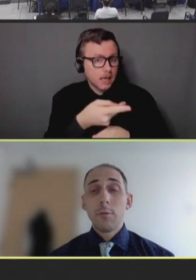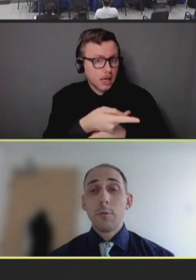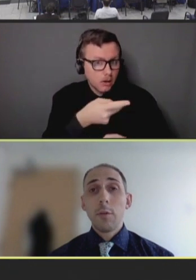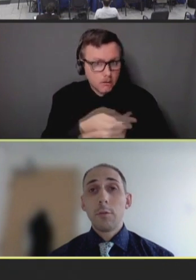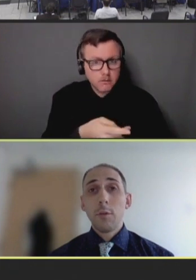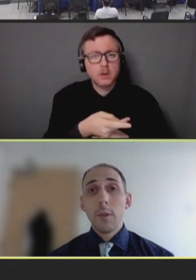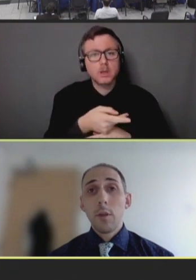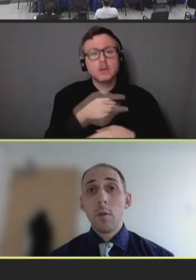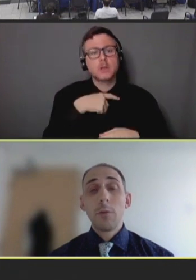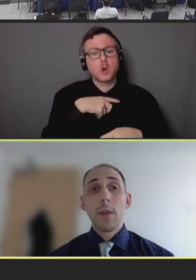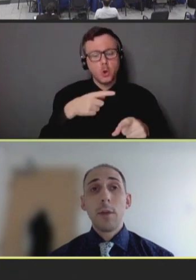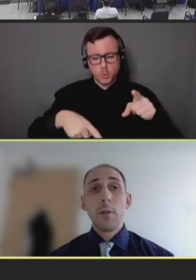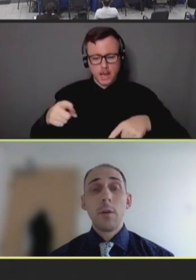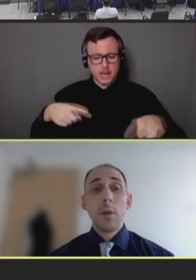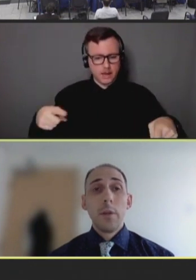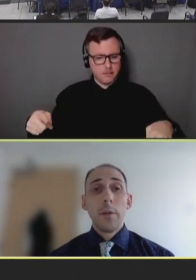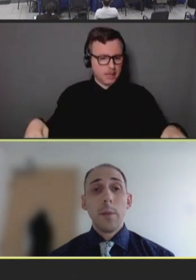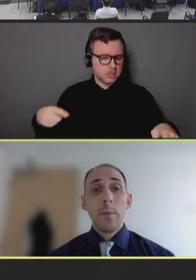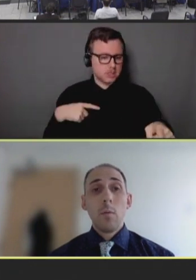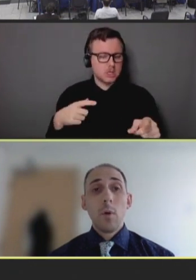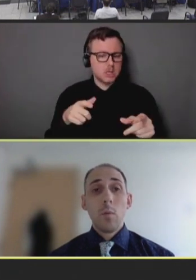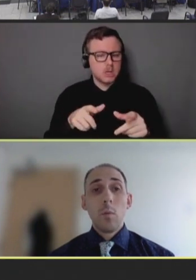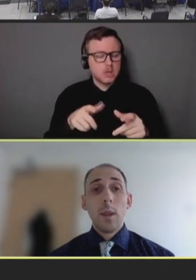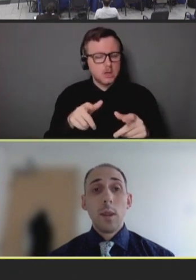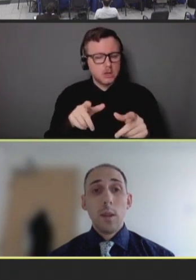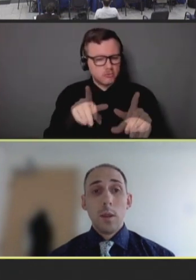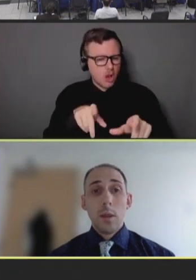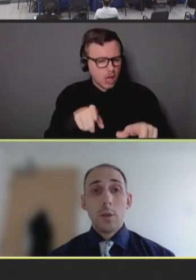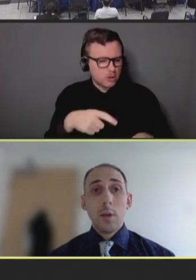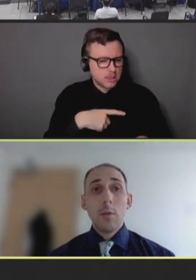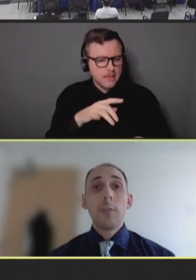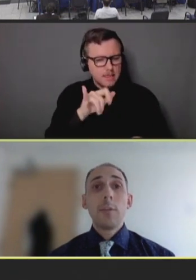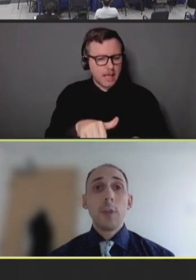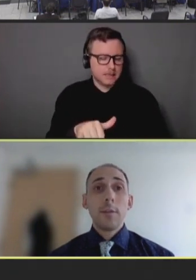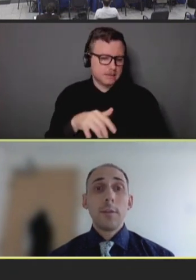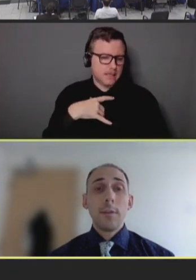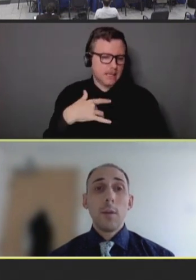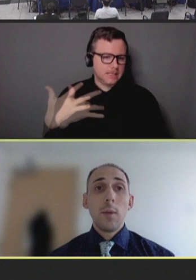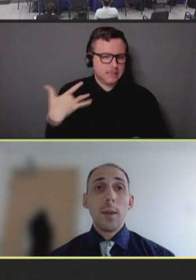Randomized trials are certainly the gold standard, and what we generally suggest is that we need